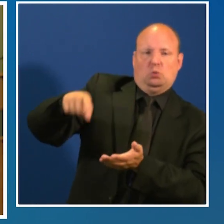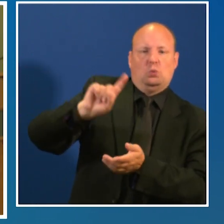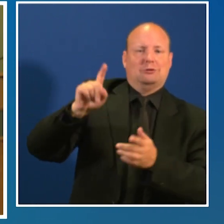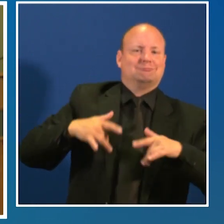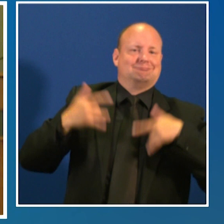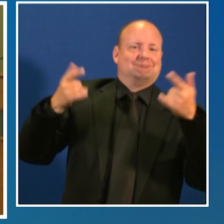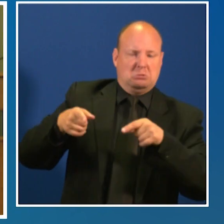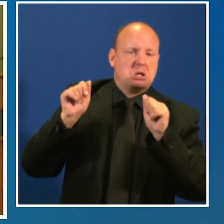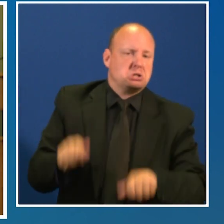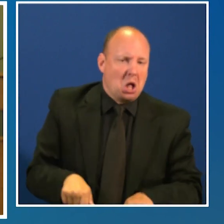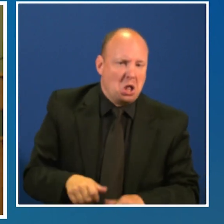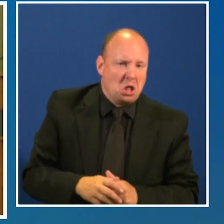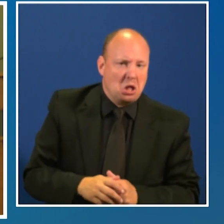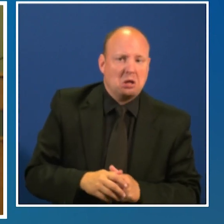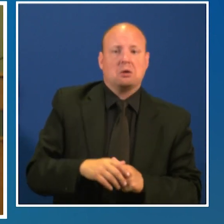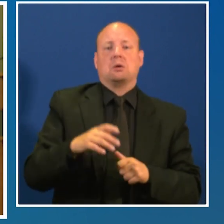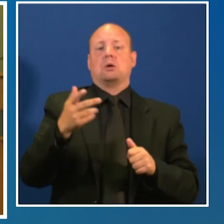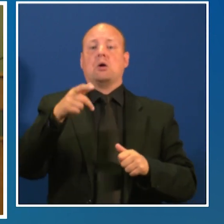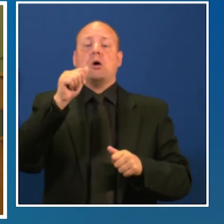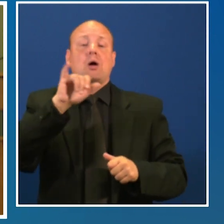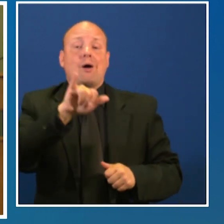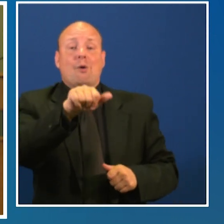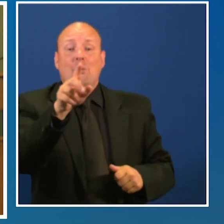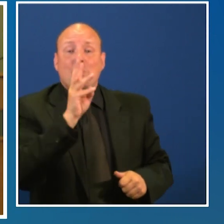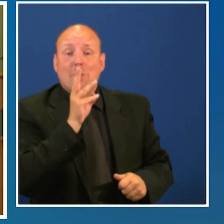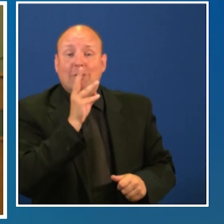public water fountains have been fully serviced after the long